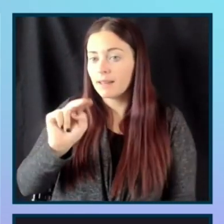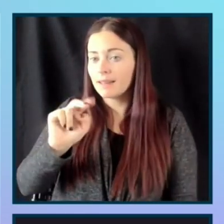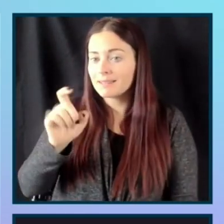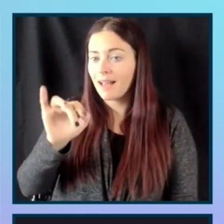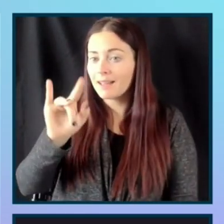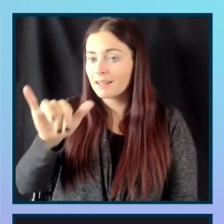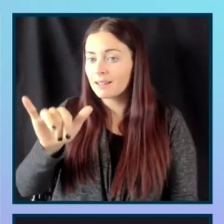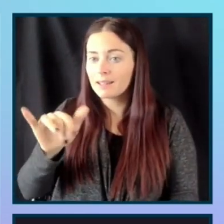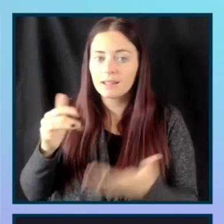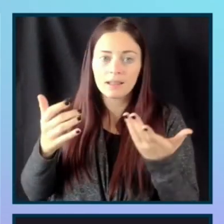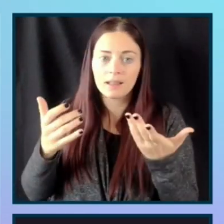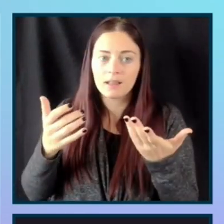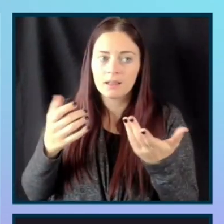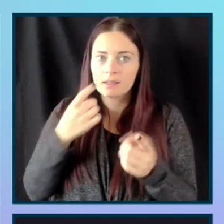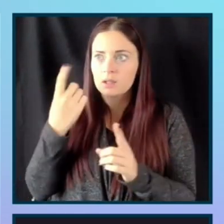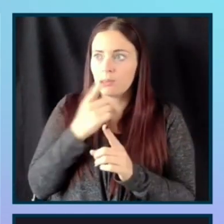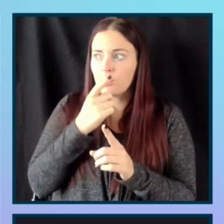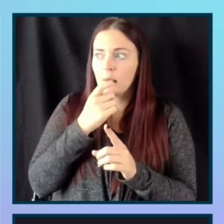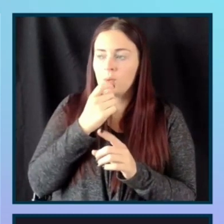who relies upon consistent robust UIs